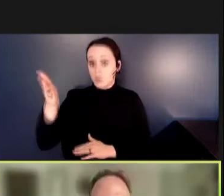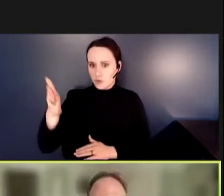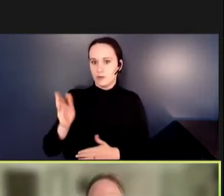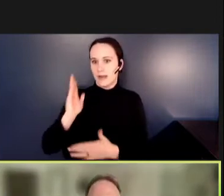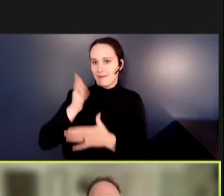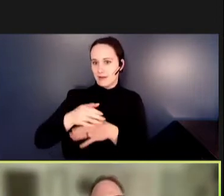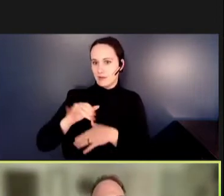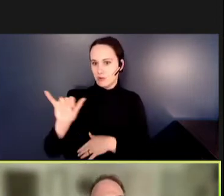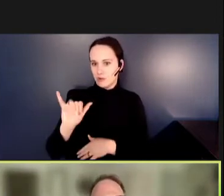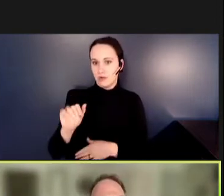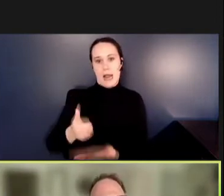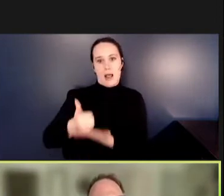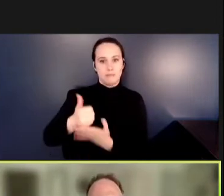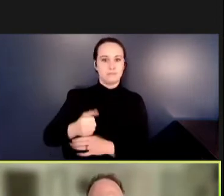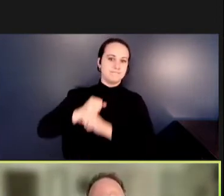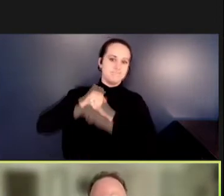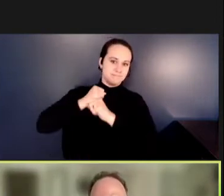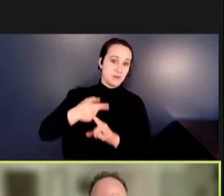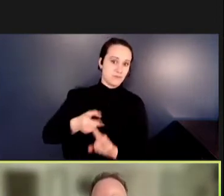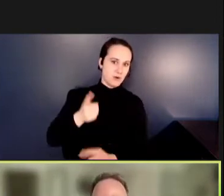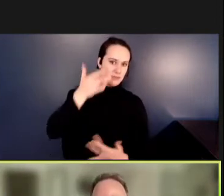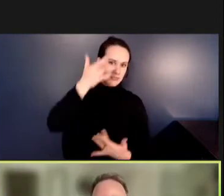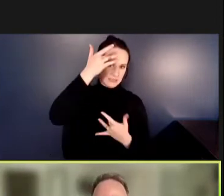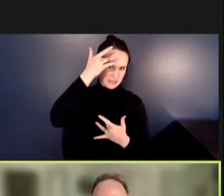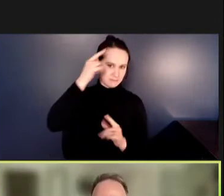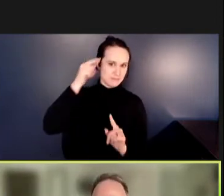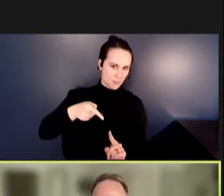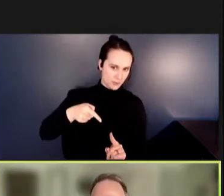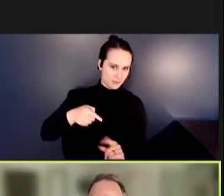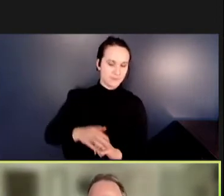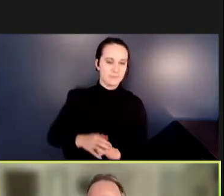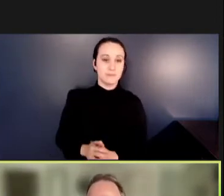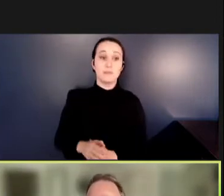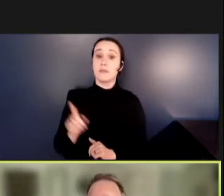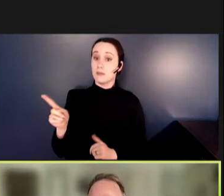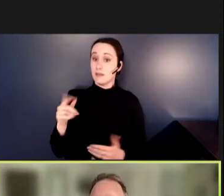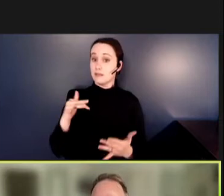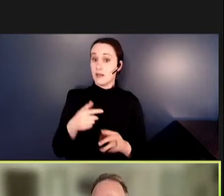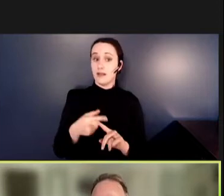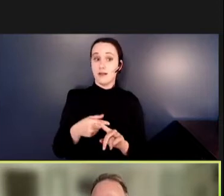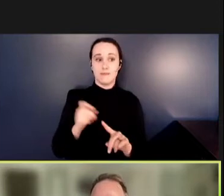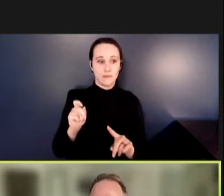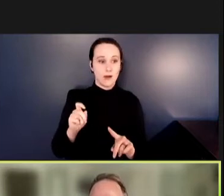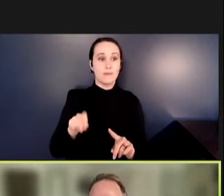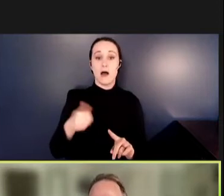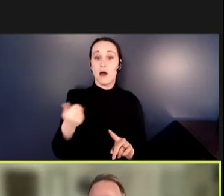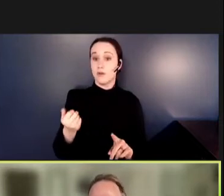protect us from disease. This is a study out of the Sanger Institute in the UK.